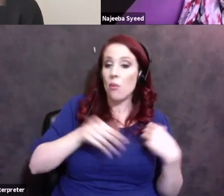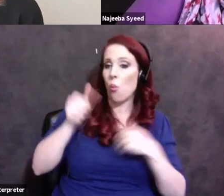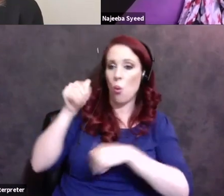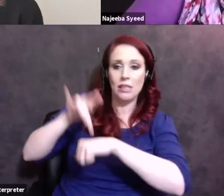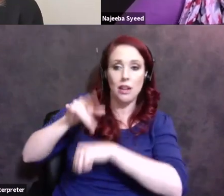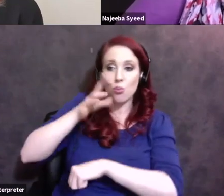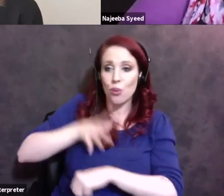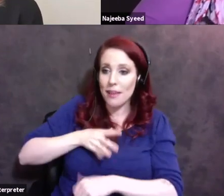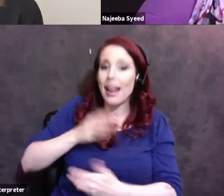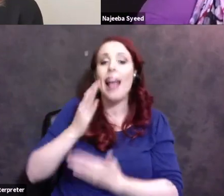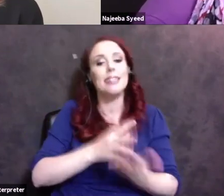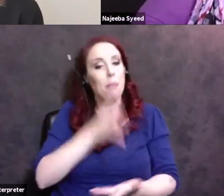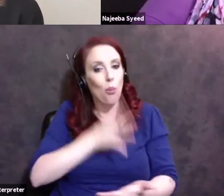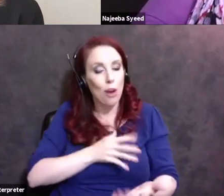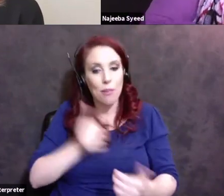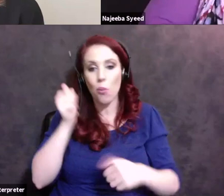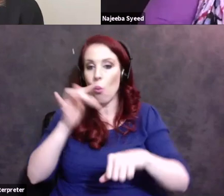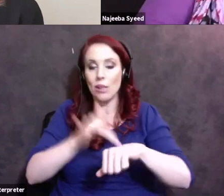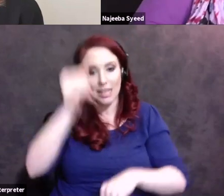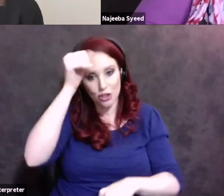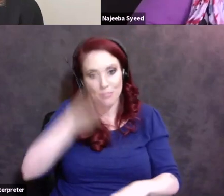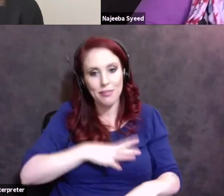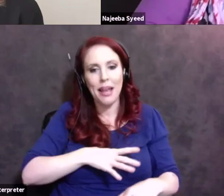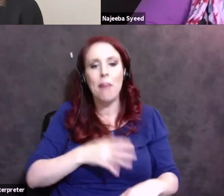A lot of times, unfortunately, it is only identified with the Muslim women because they